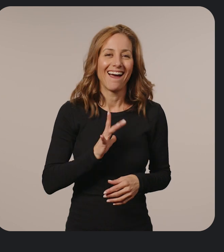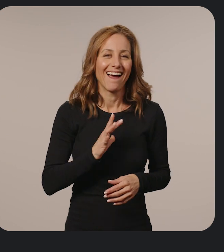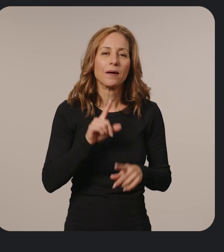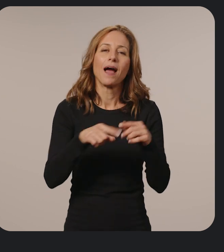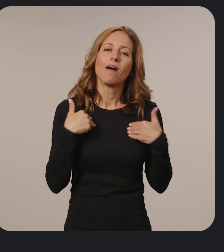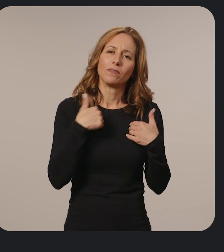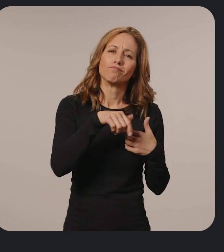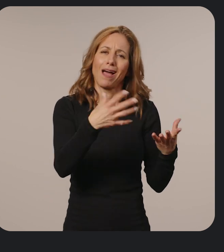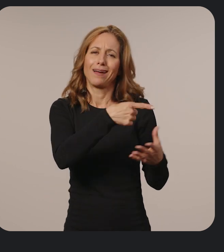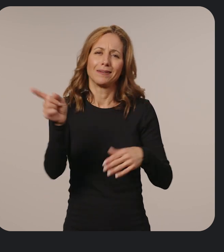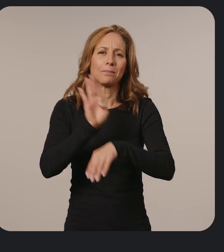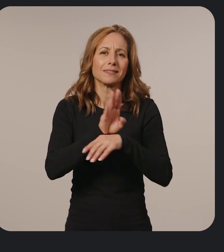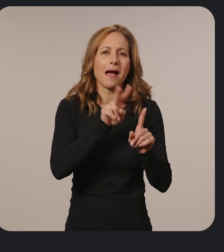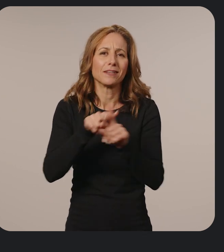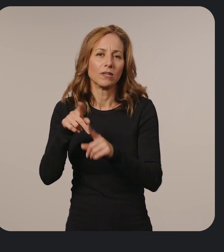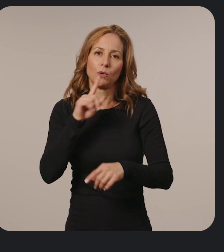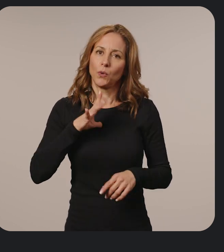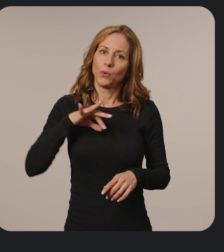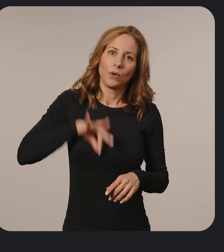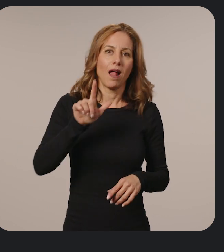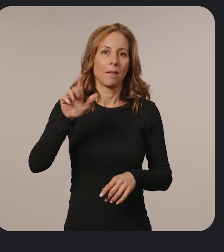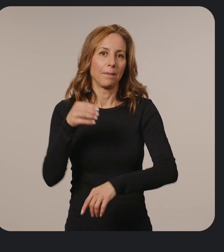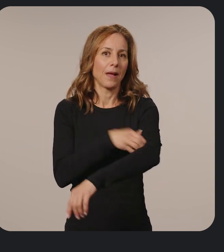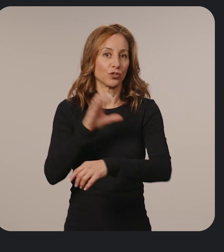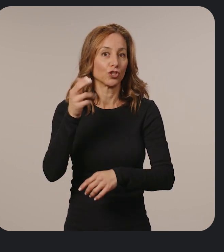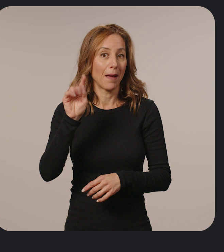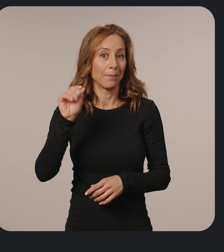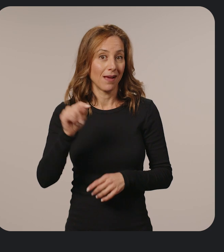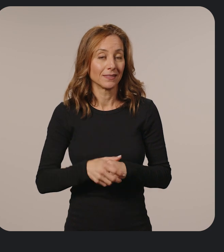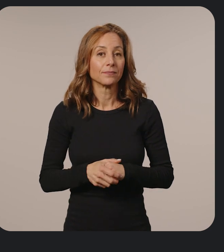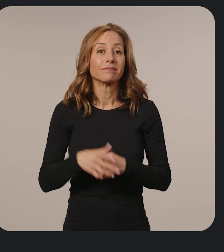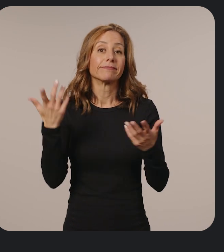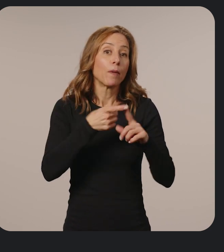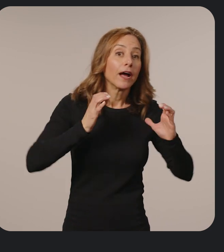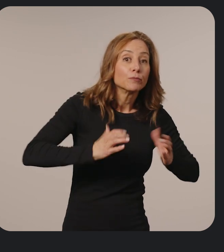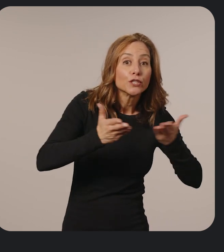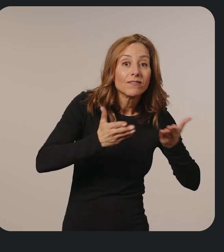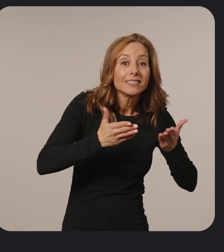that can benefit from LLM powered chat bot interfaces, everything from customer service agents to personal assistants to product